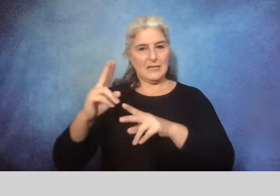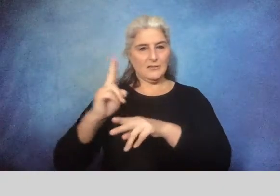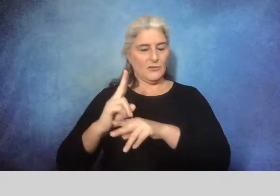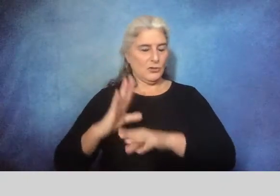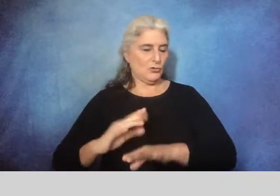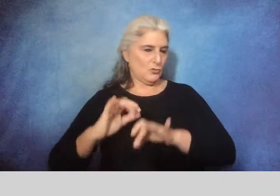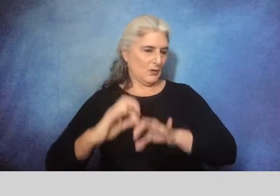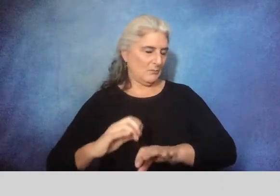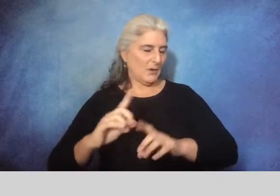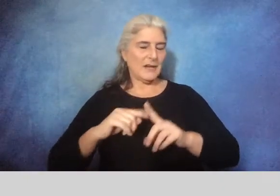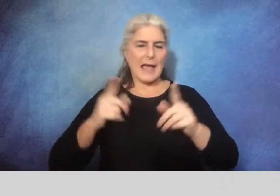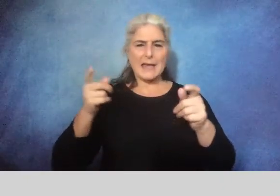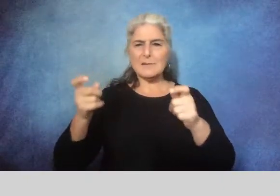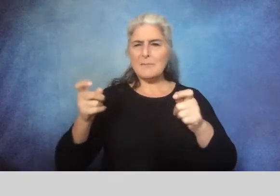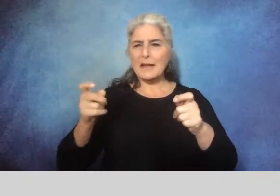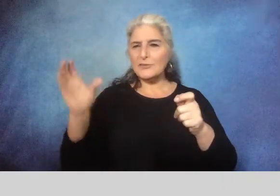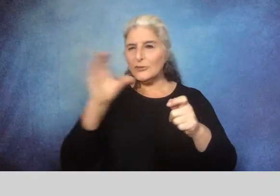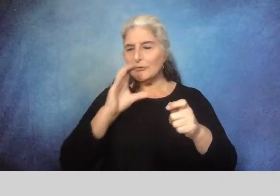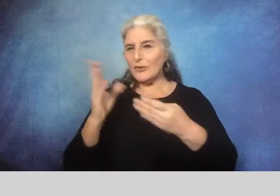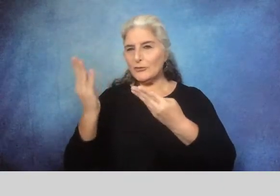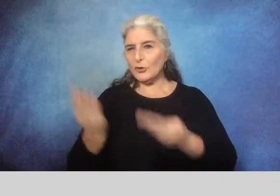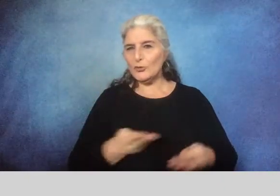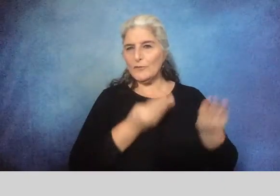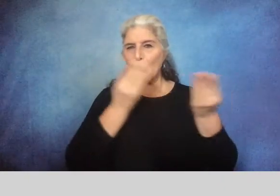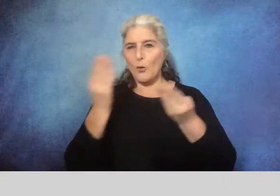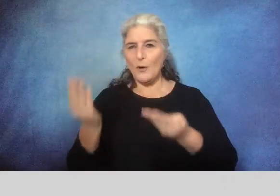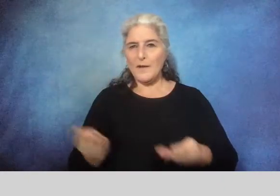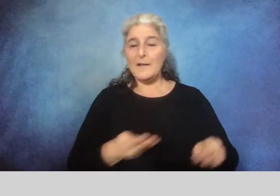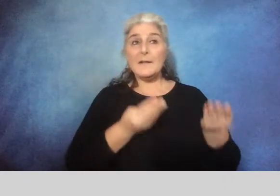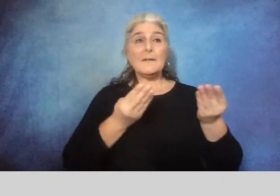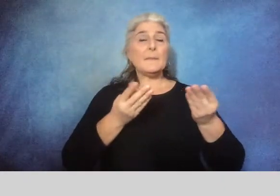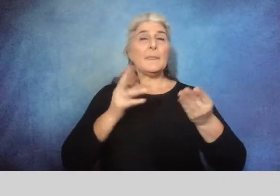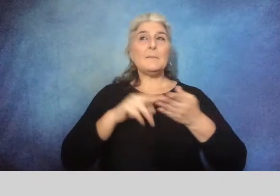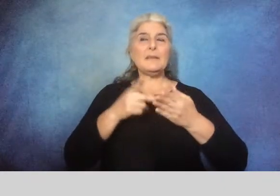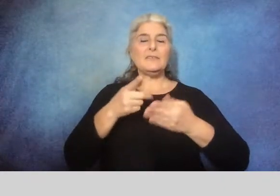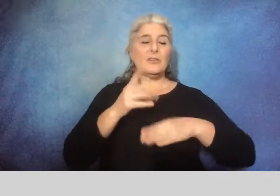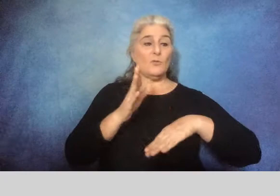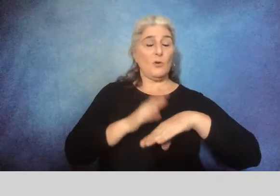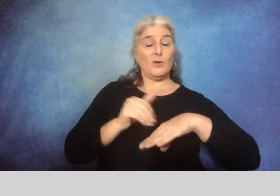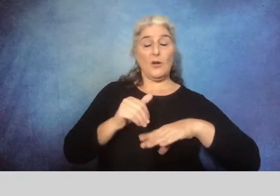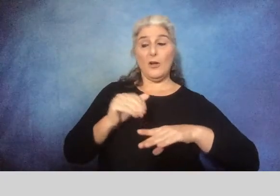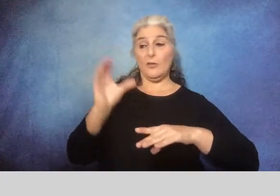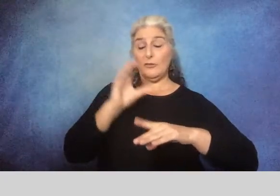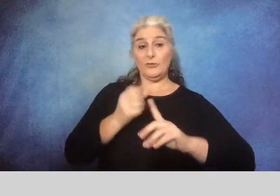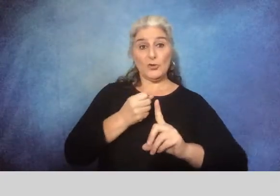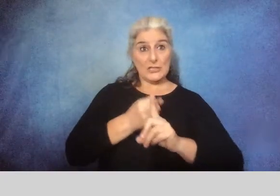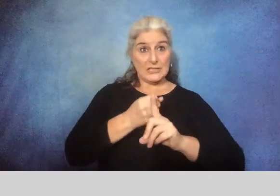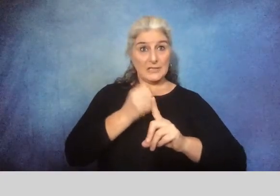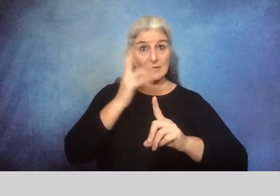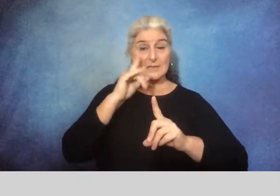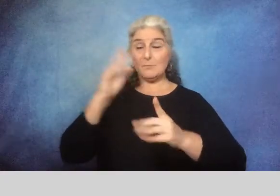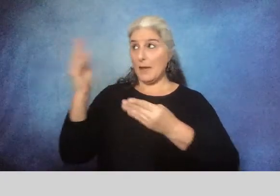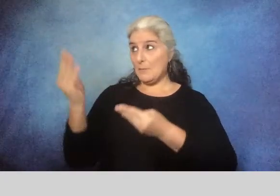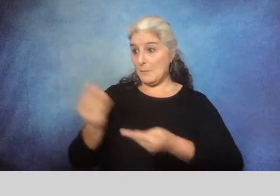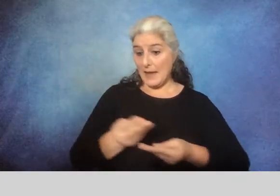That means it calls the search instance by passing the user input